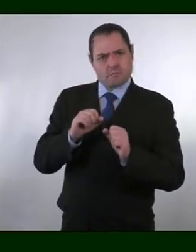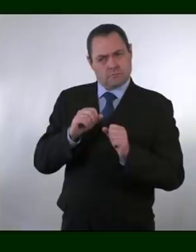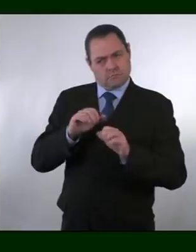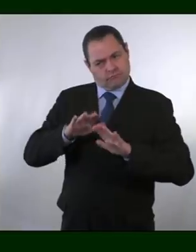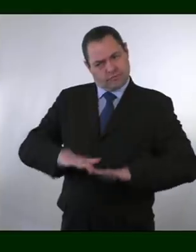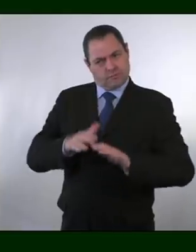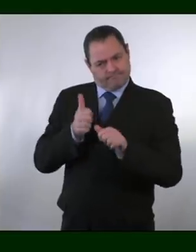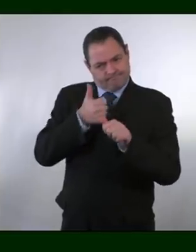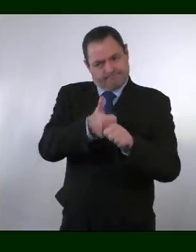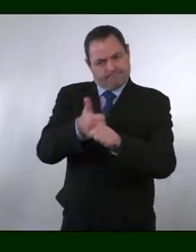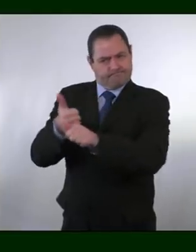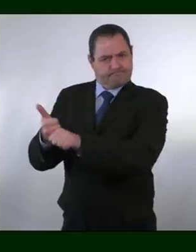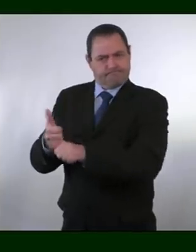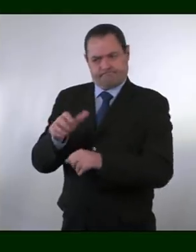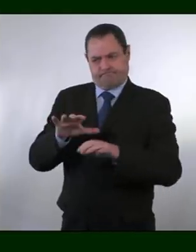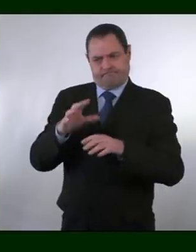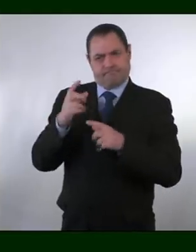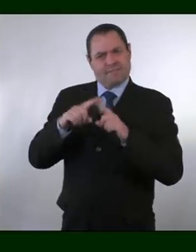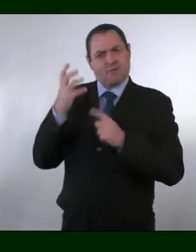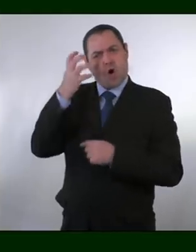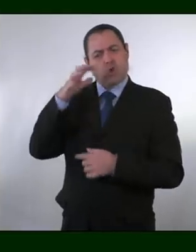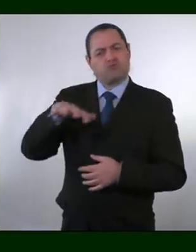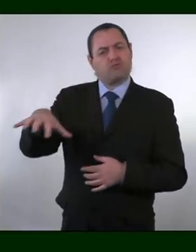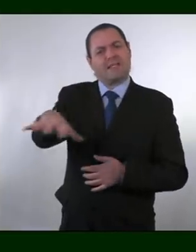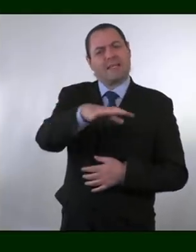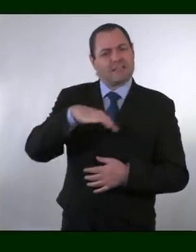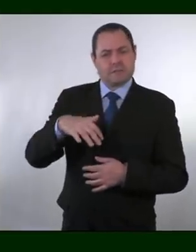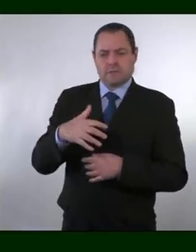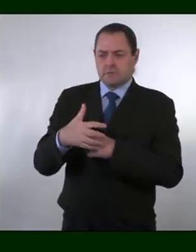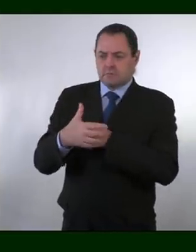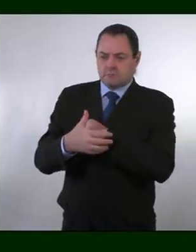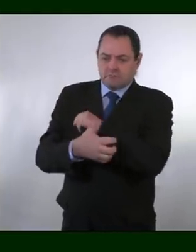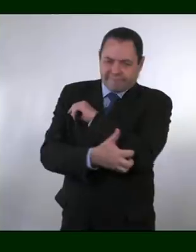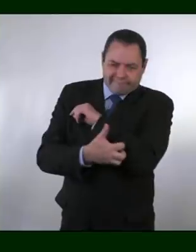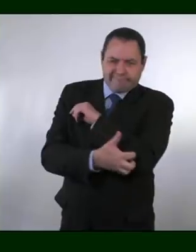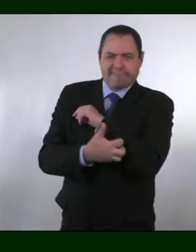and will continue to make, to tackling poverty and deprivation around the world. I think they can